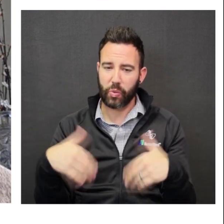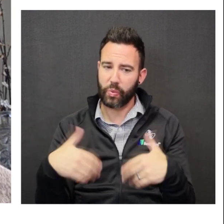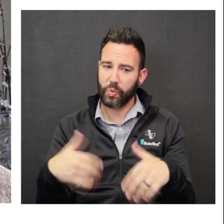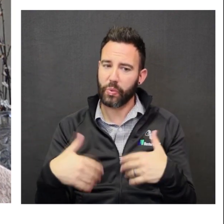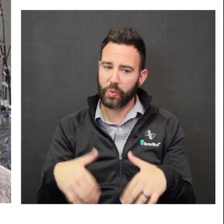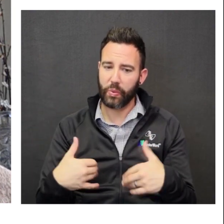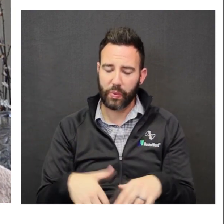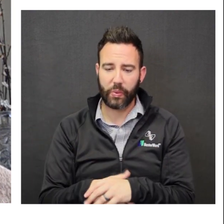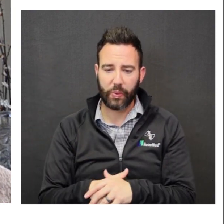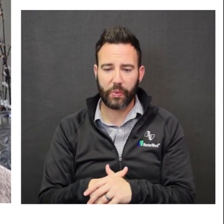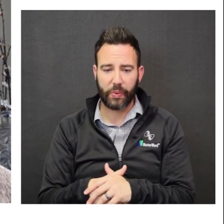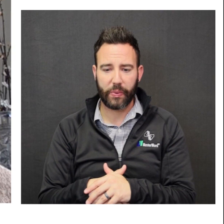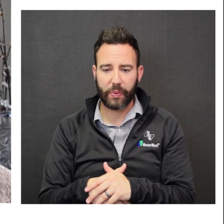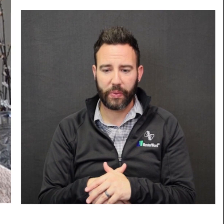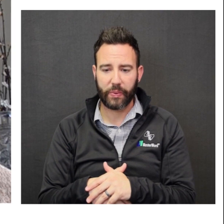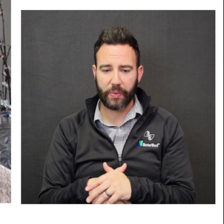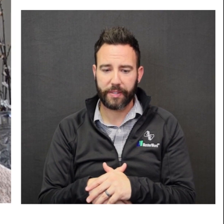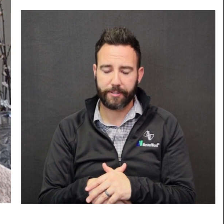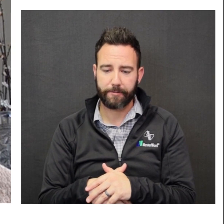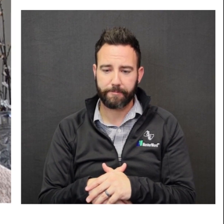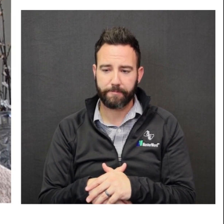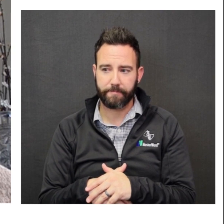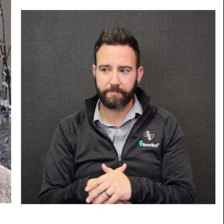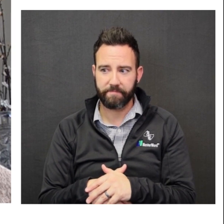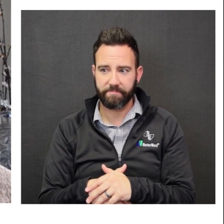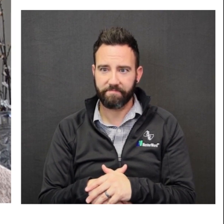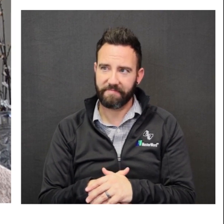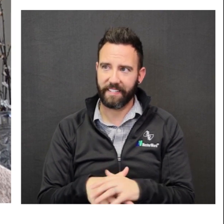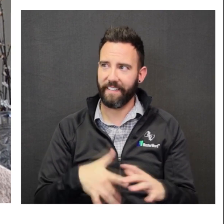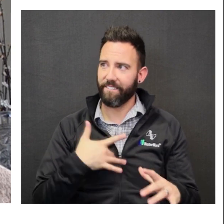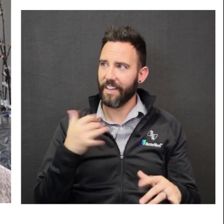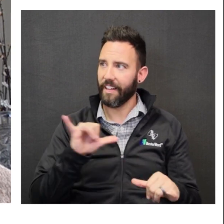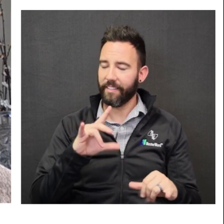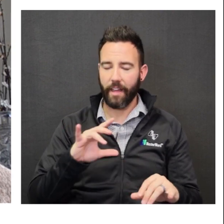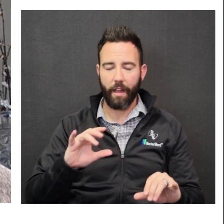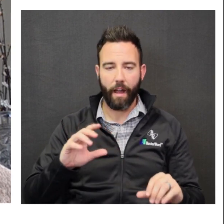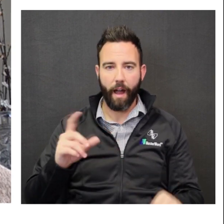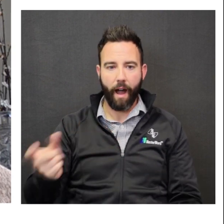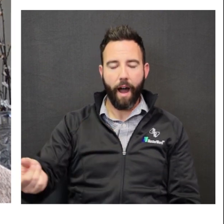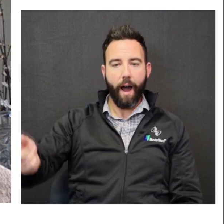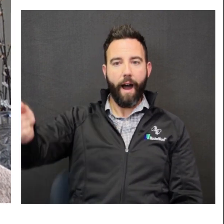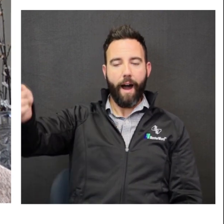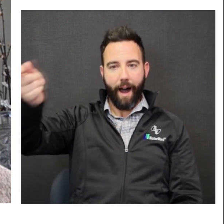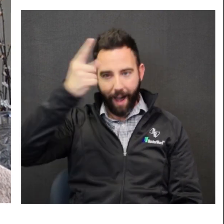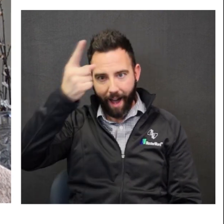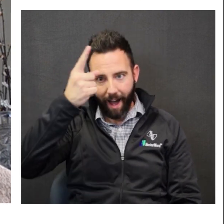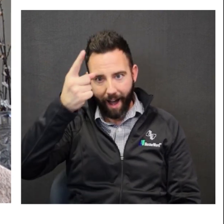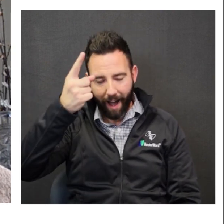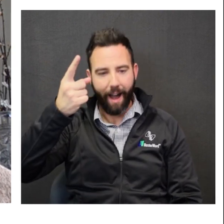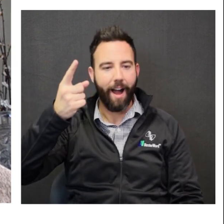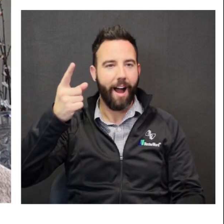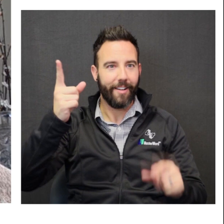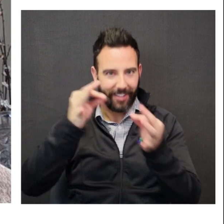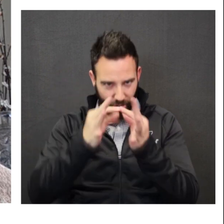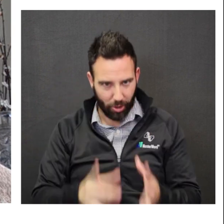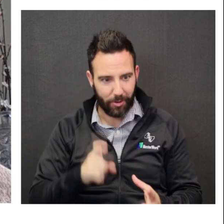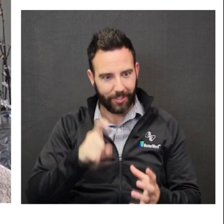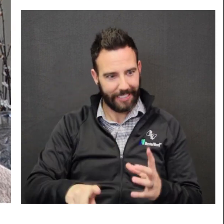I think in some cases perhaps you know in some institutions they finally understood and got the, ah ha, “Hey the interpreter needs to be a full